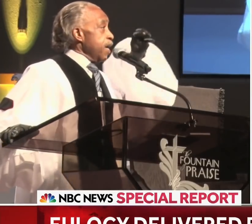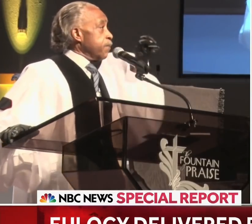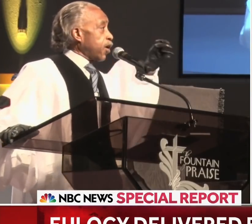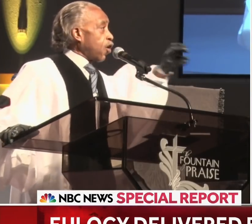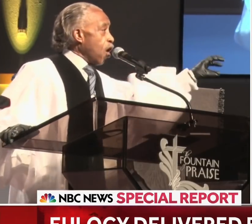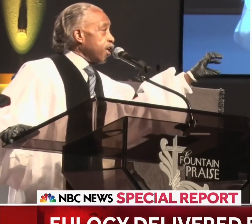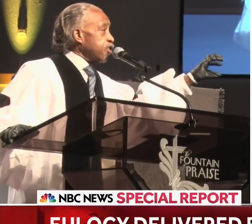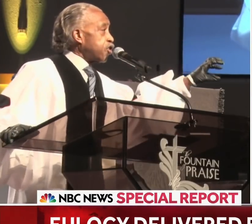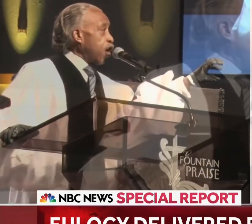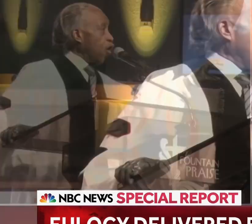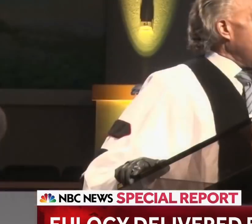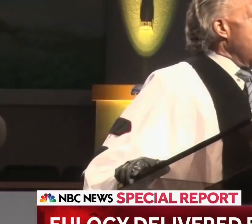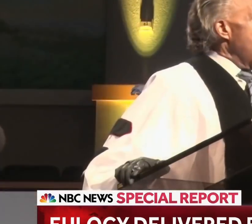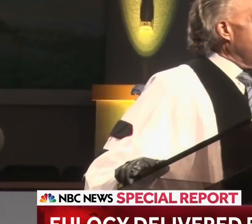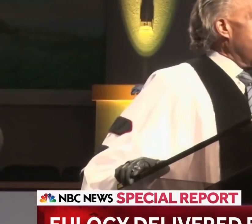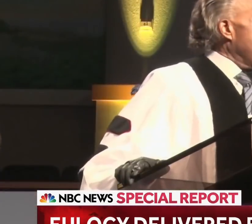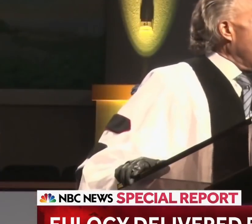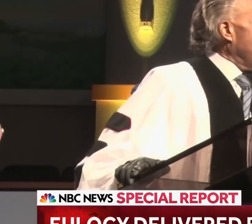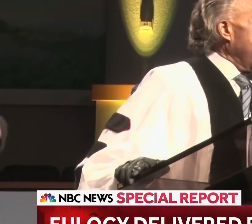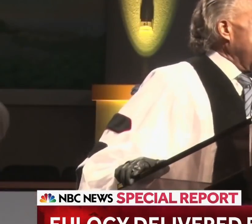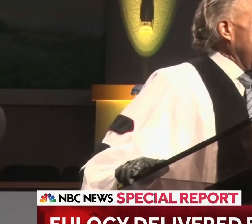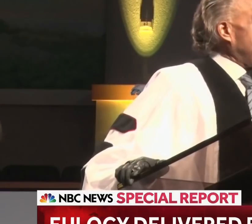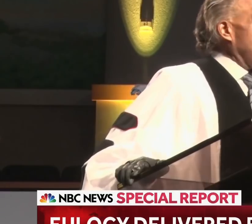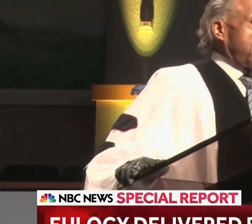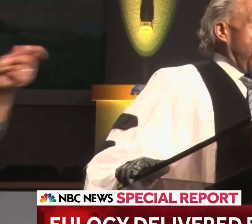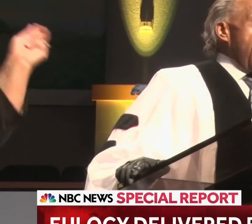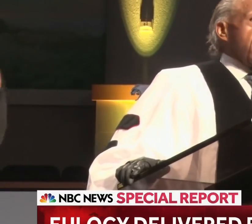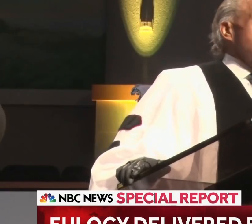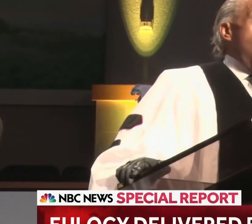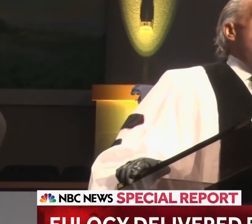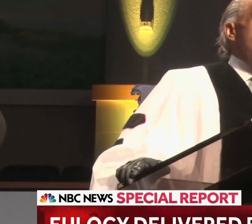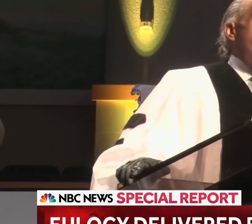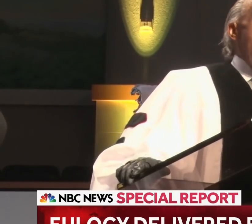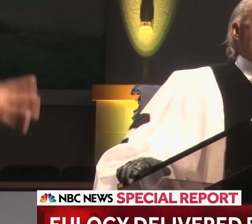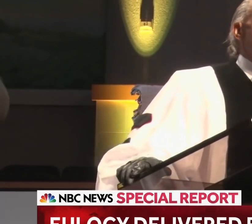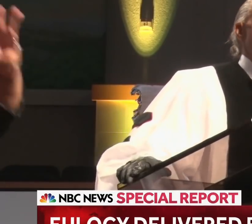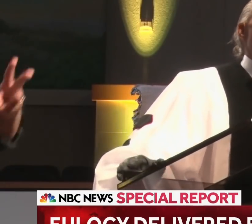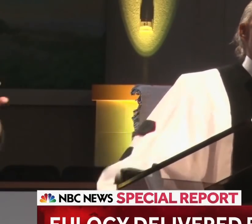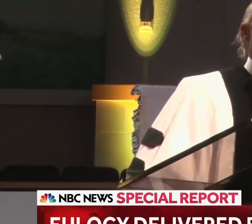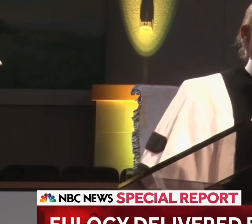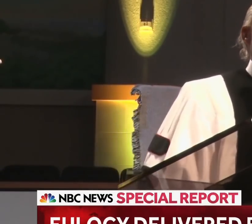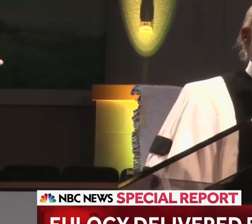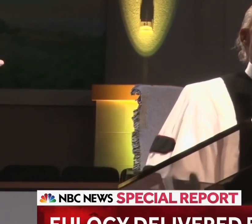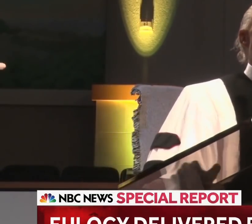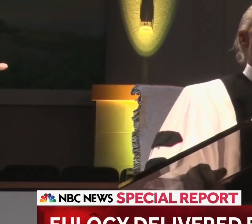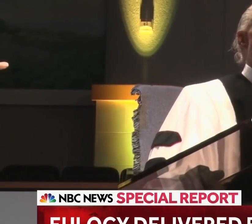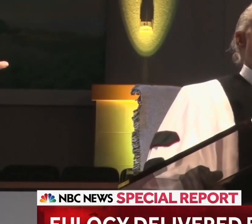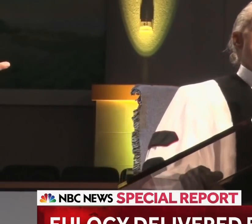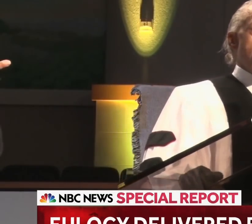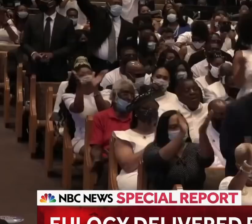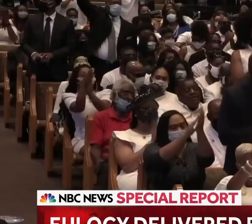THEY REJECTED HIM. GOD TOOK THE REJECTED STONE AND